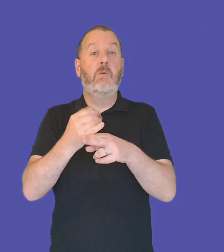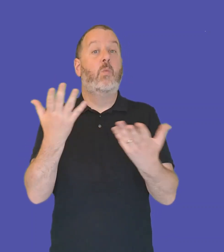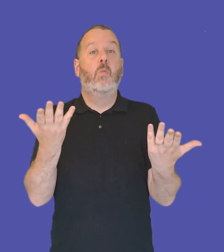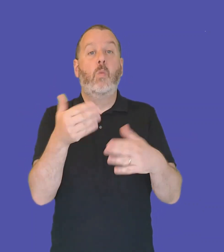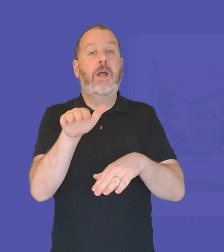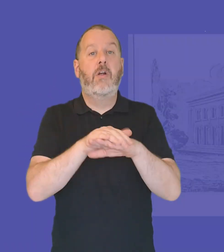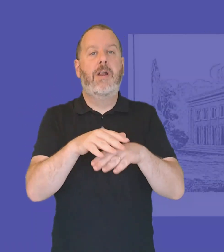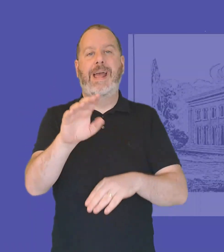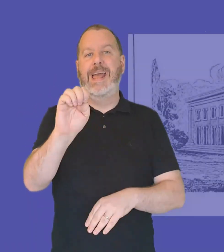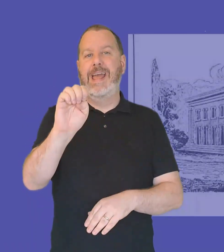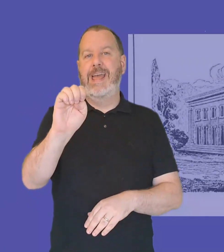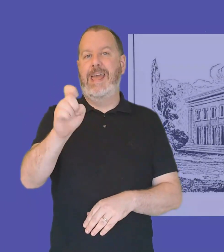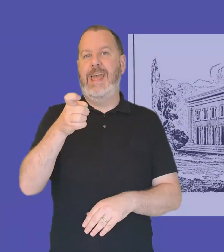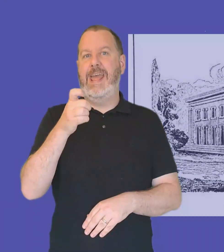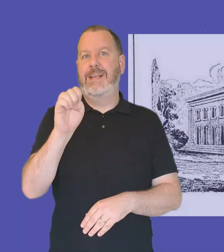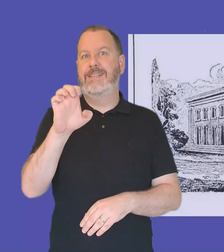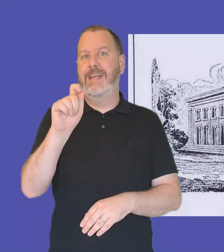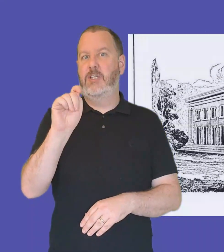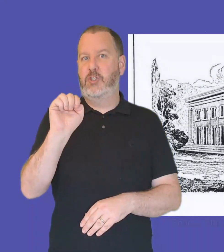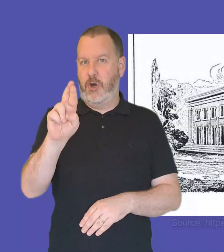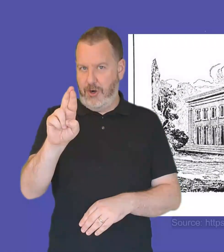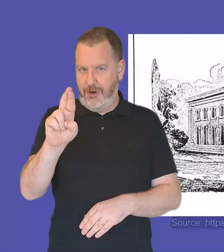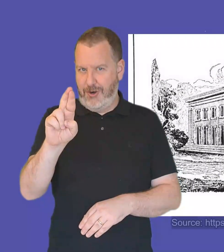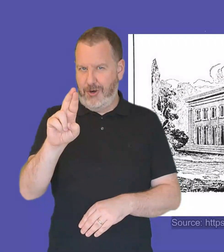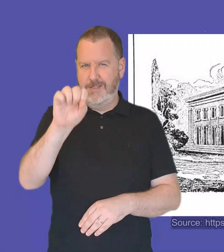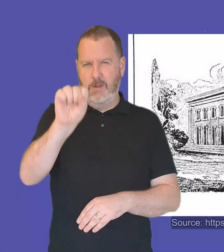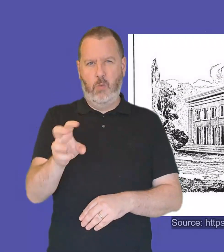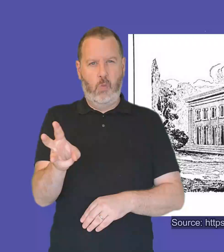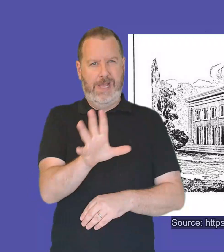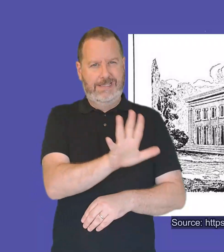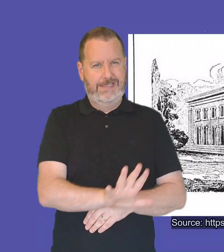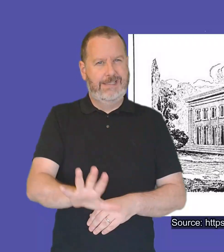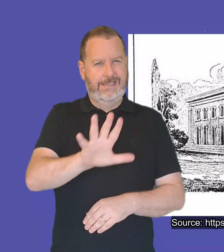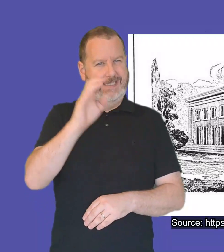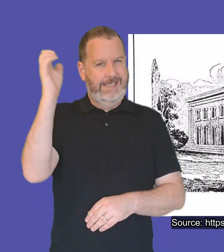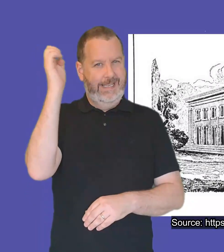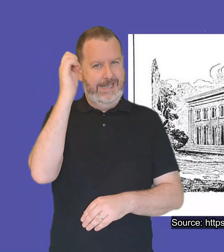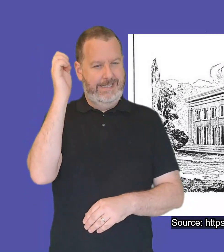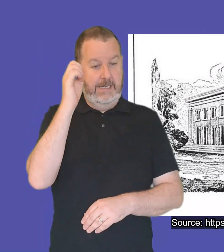It was the West of England Institution for the Deaf and Dumb, in Exeter,